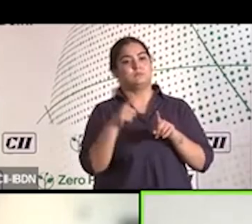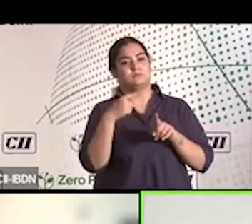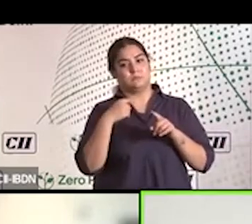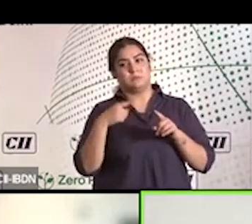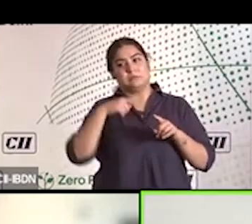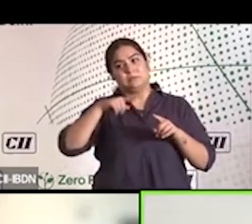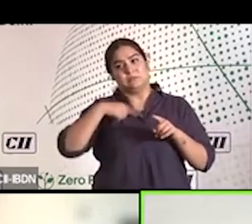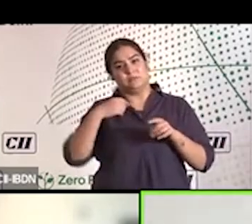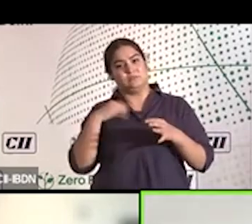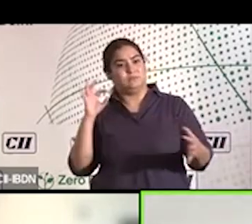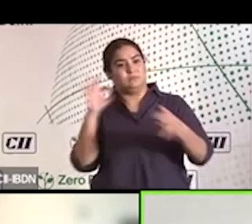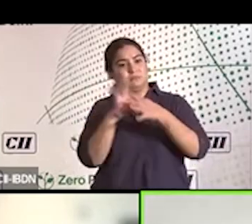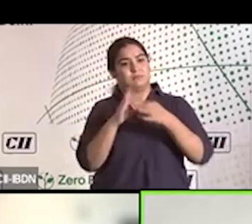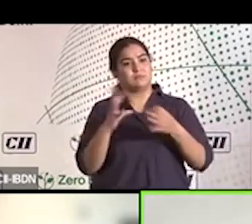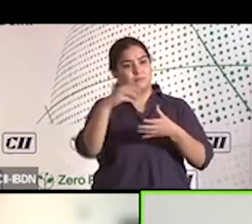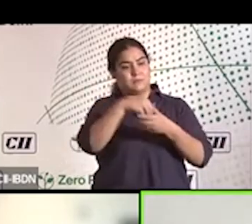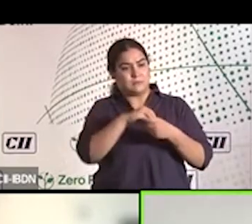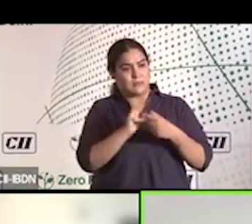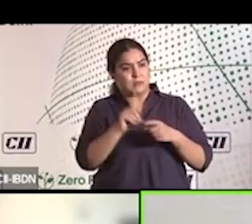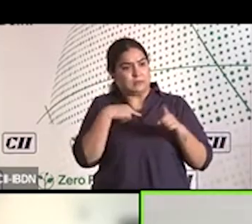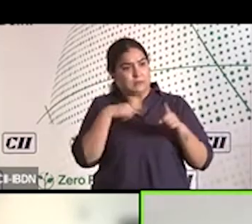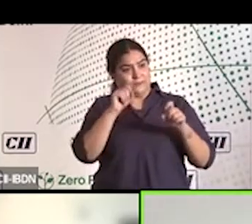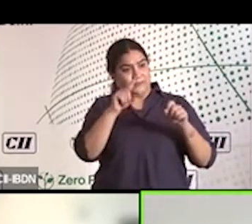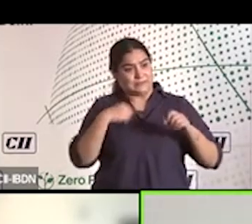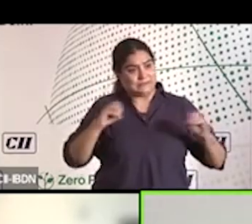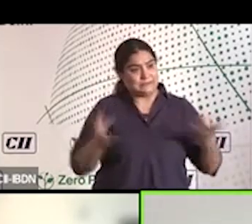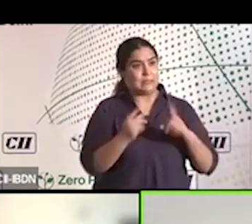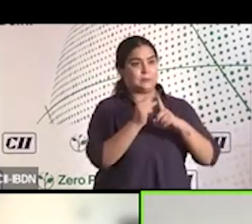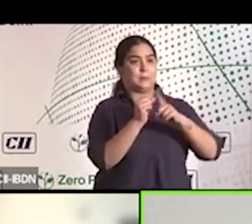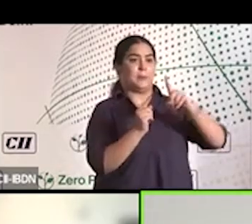this representation and start with Praveen Supervielle.